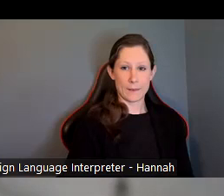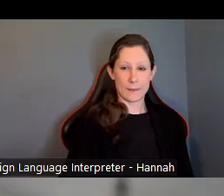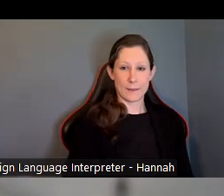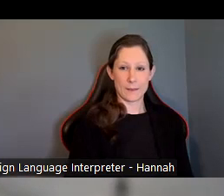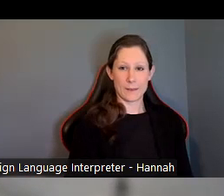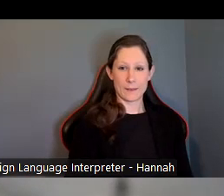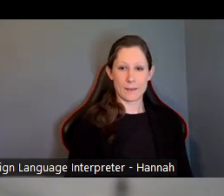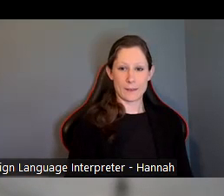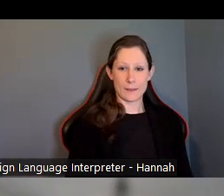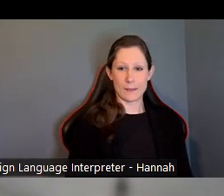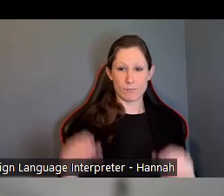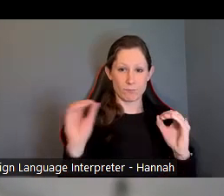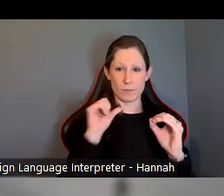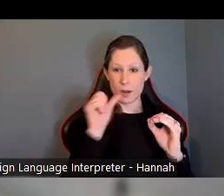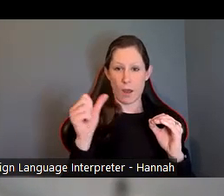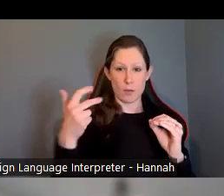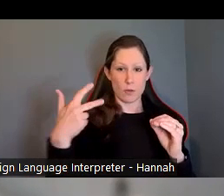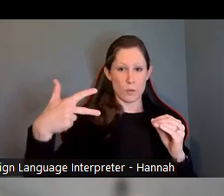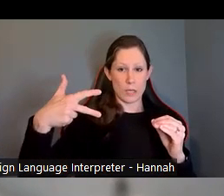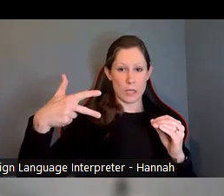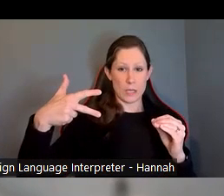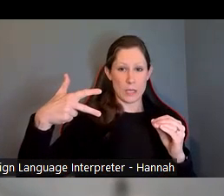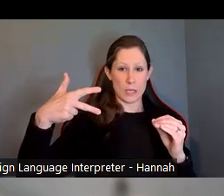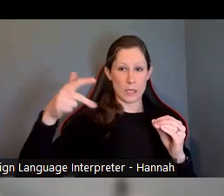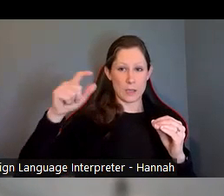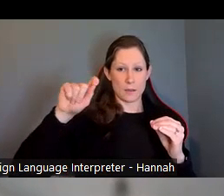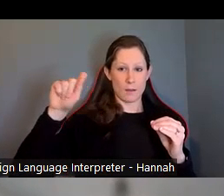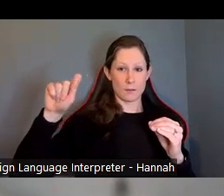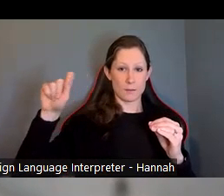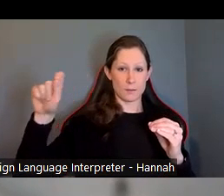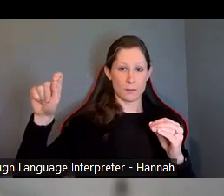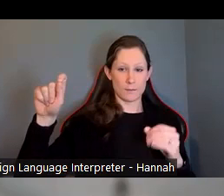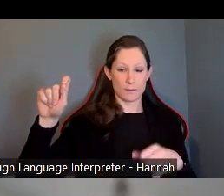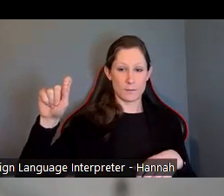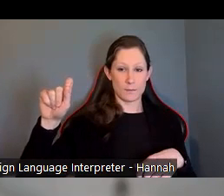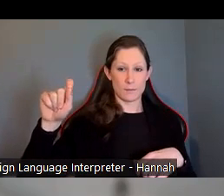Not on the three dots in Hannah's window?